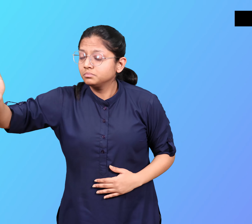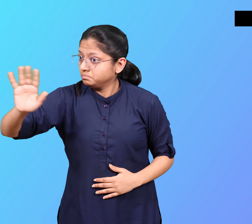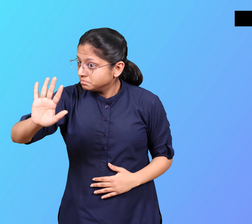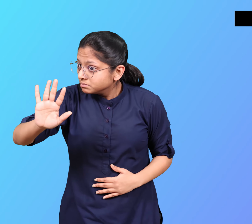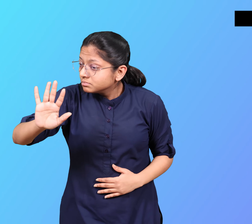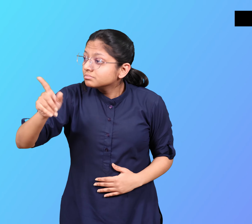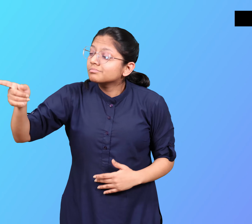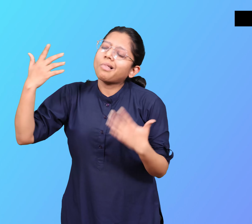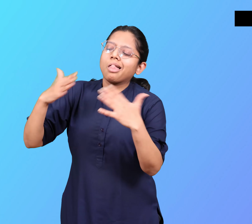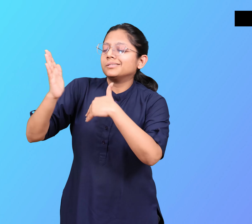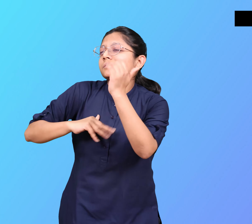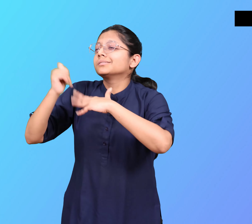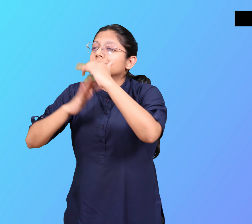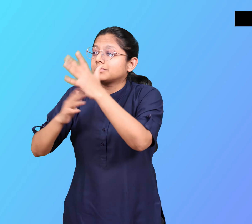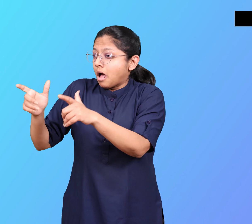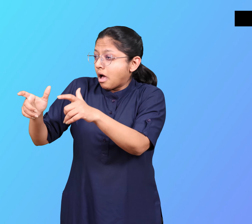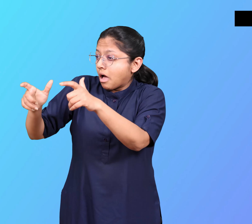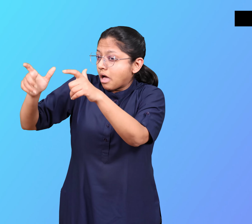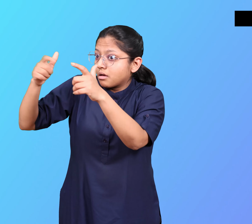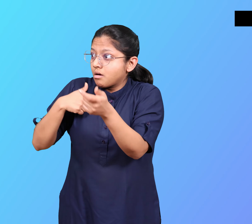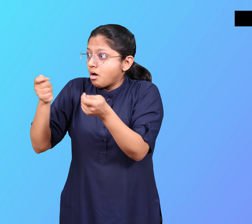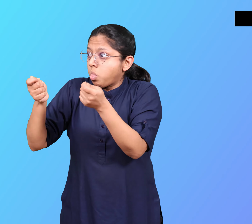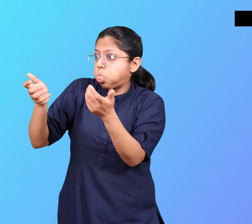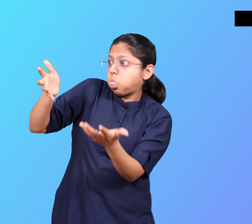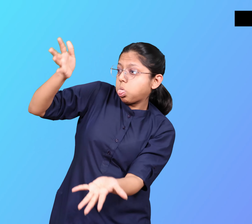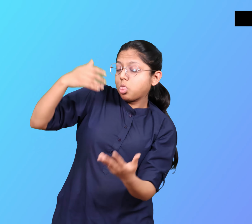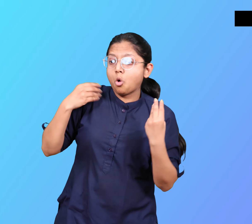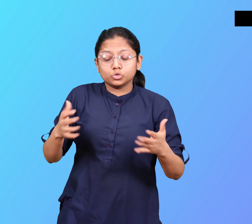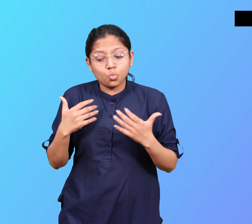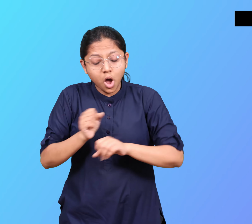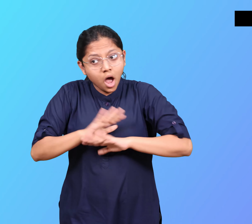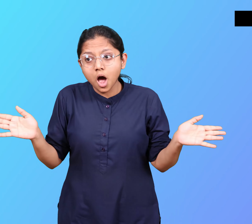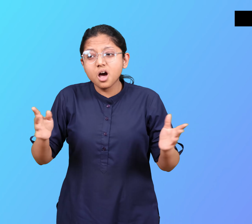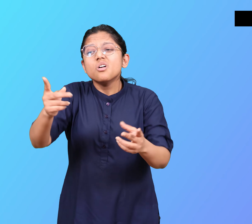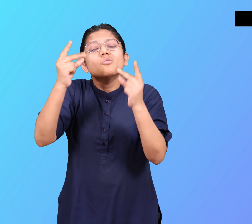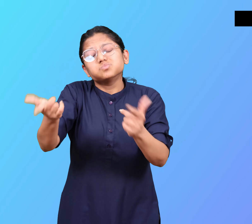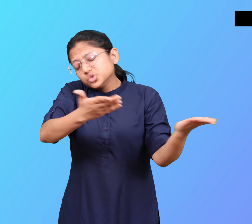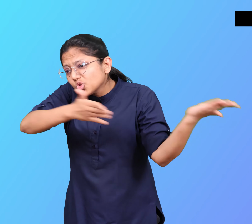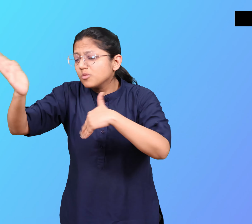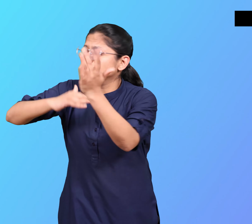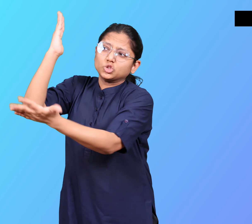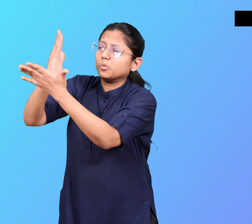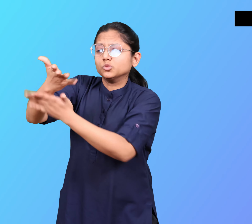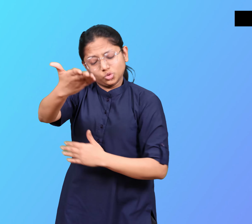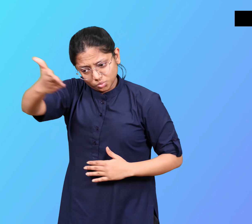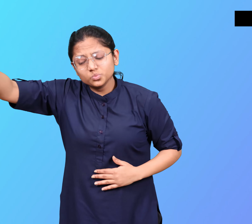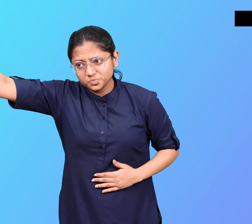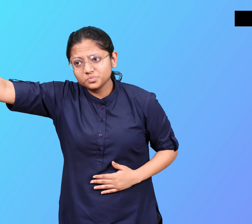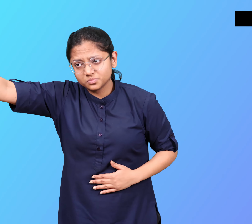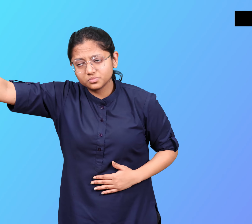Make sure you stop the work right away. The longer that work continues, the more loss it will cause for my kingdom.